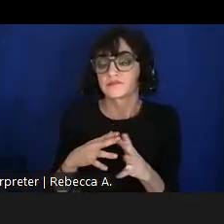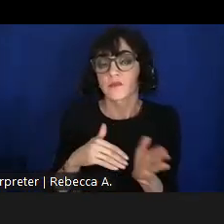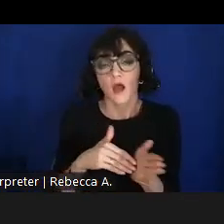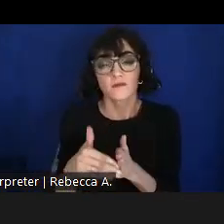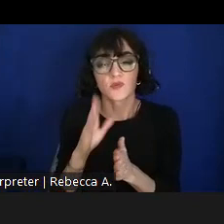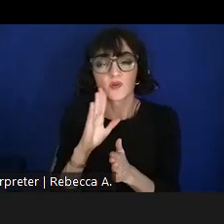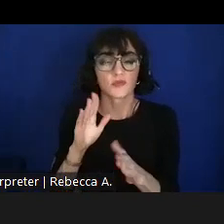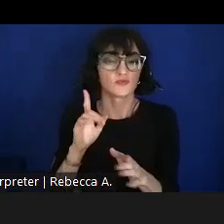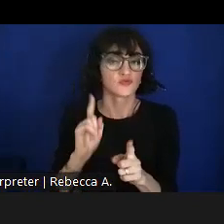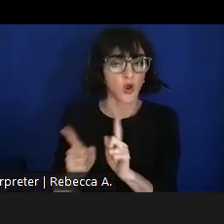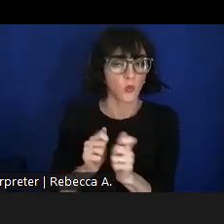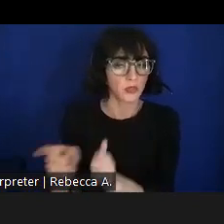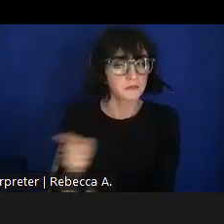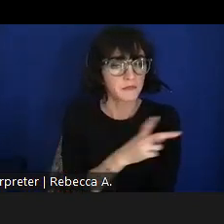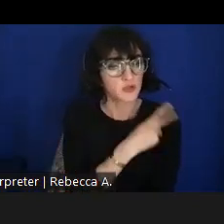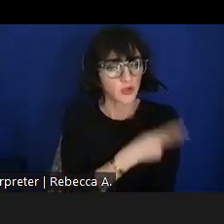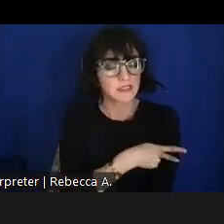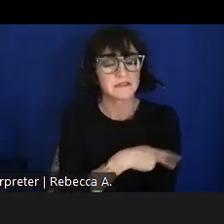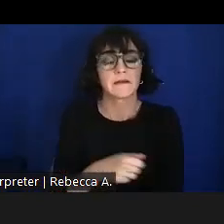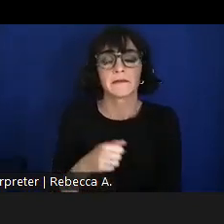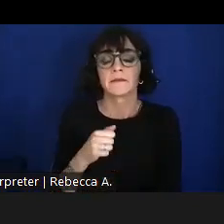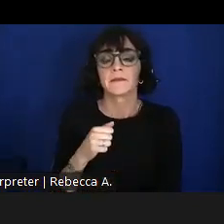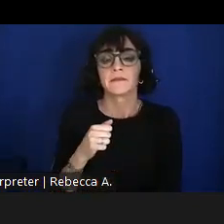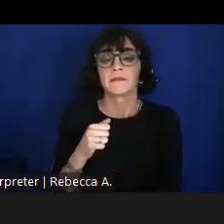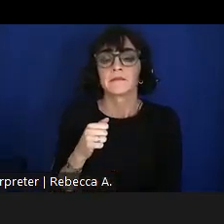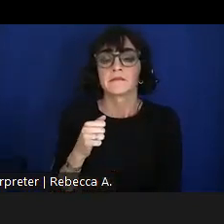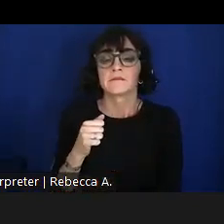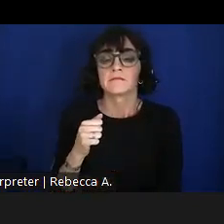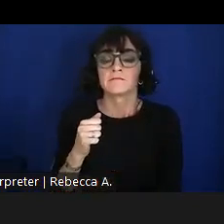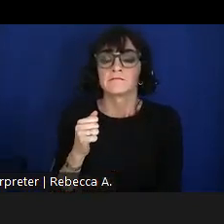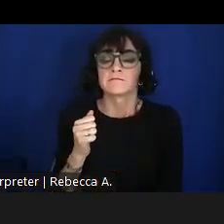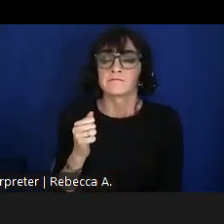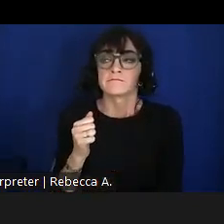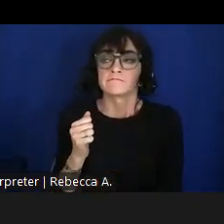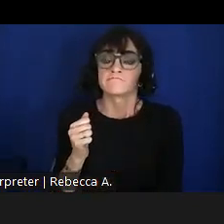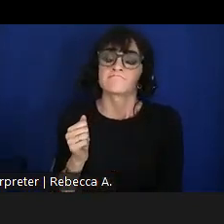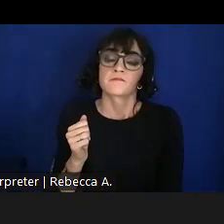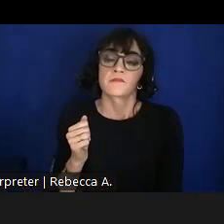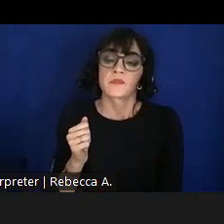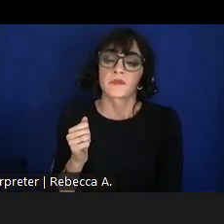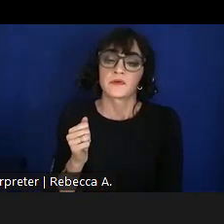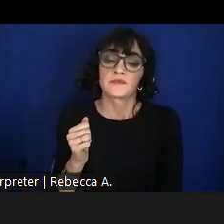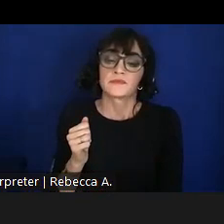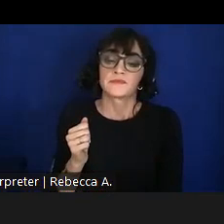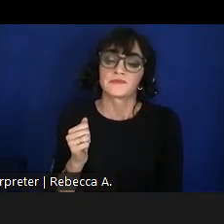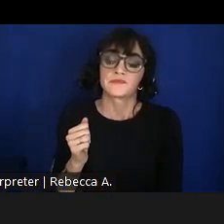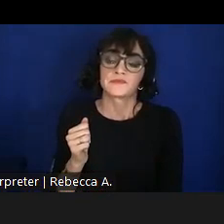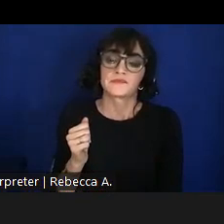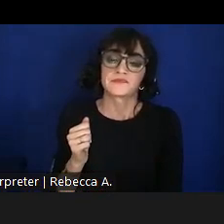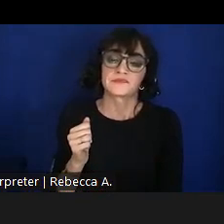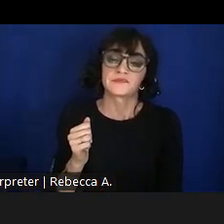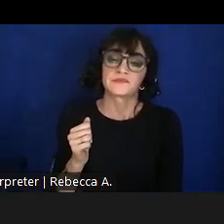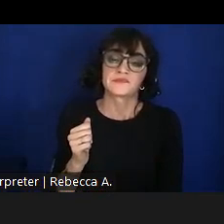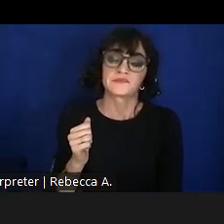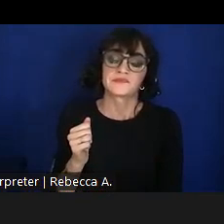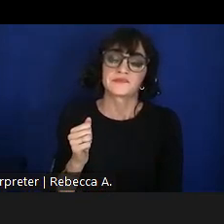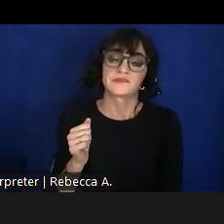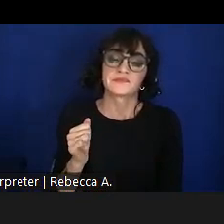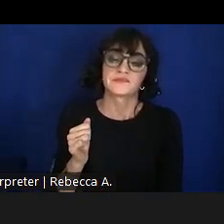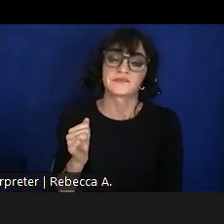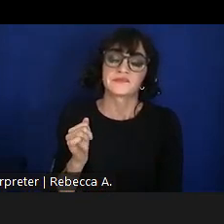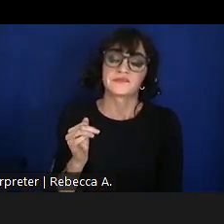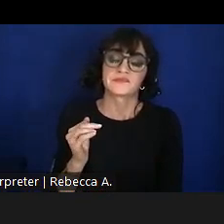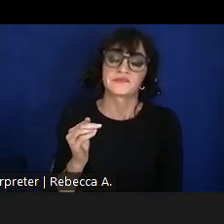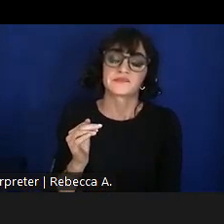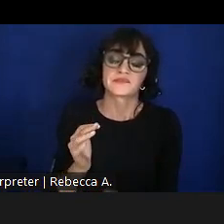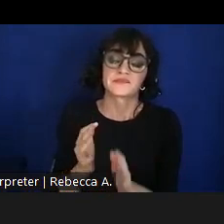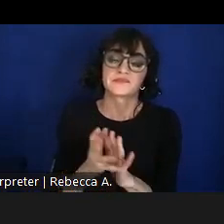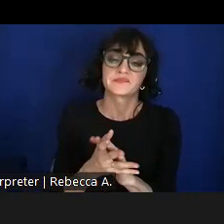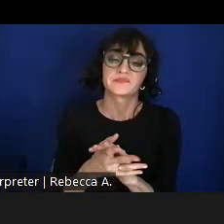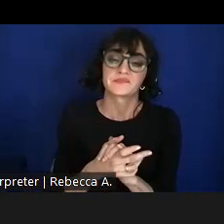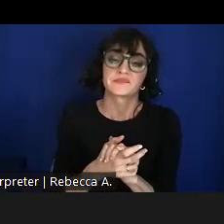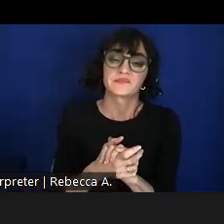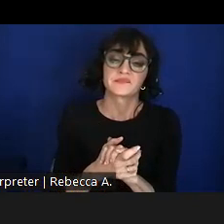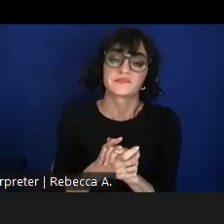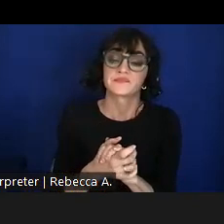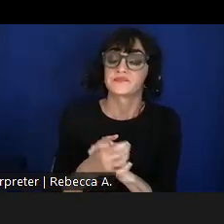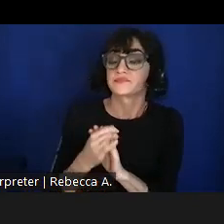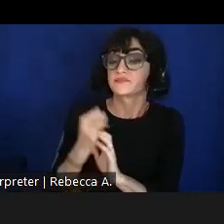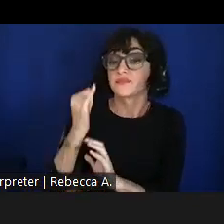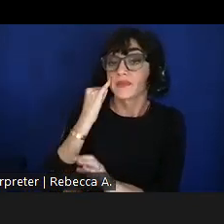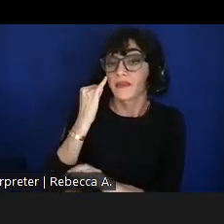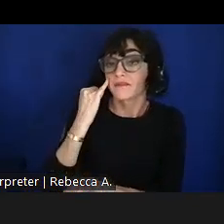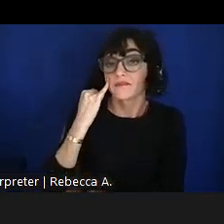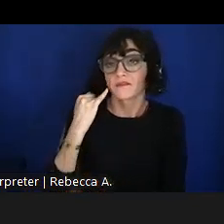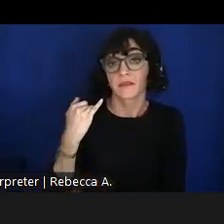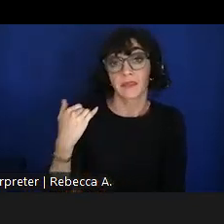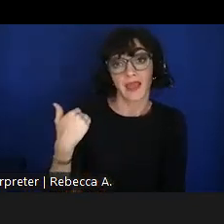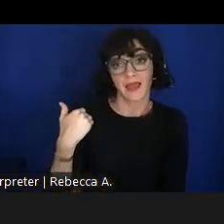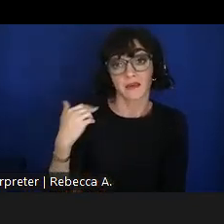um using um where there was no naloxone or Narcan readily available